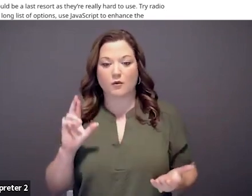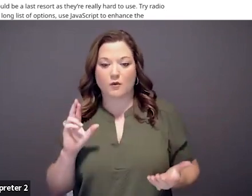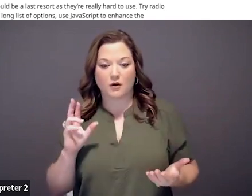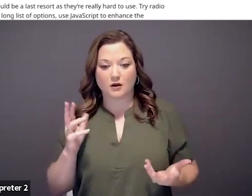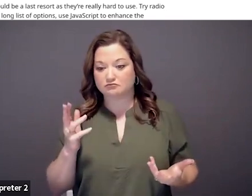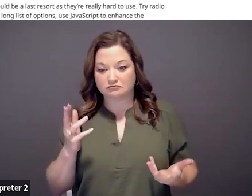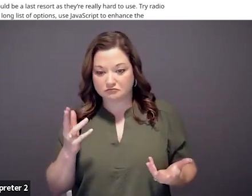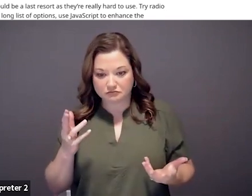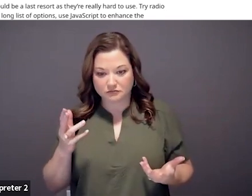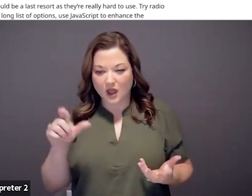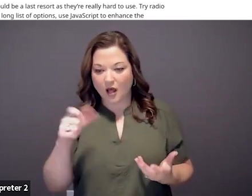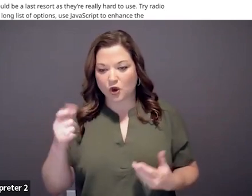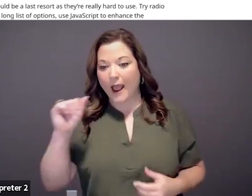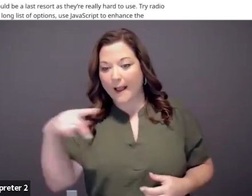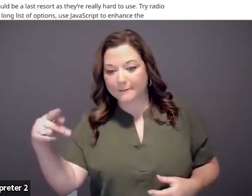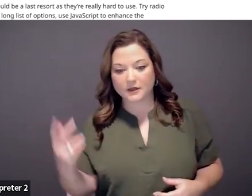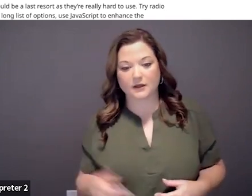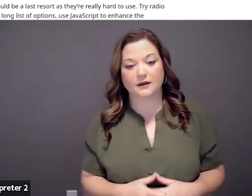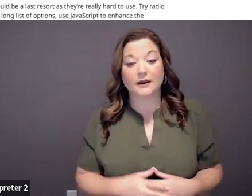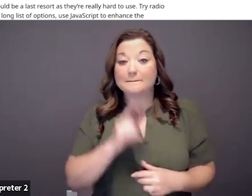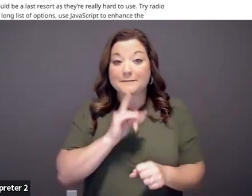Make sure that buttons look like buttons.